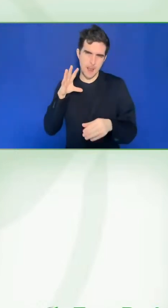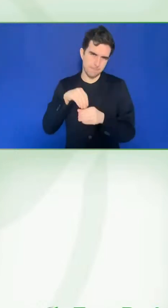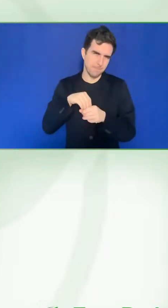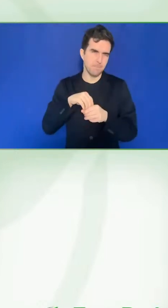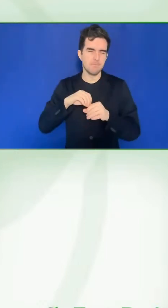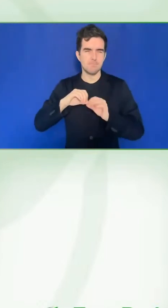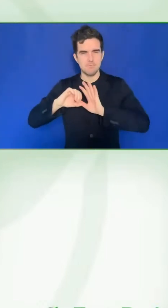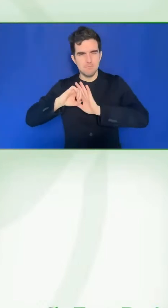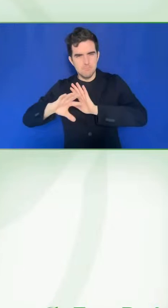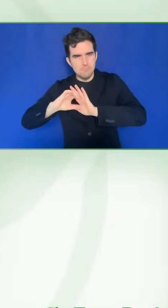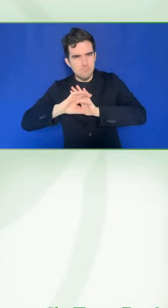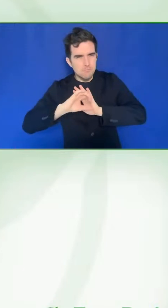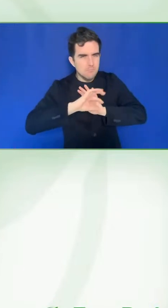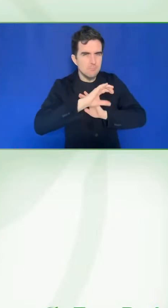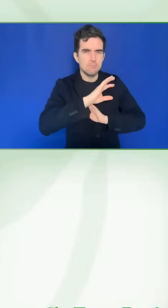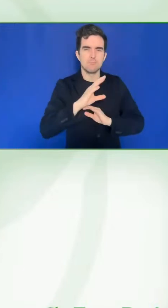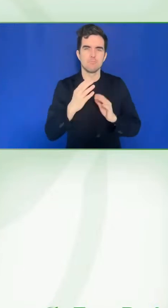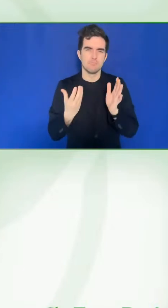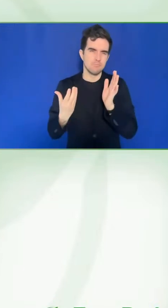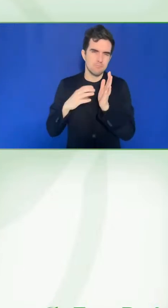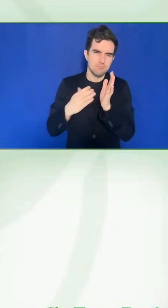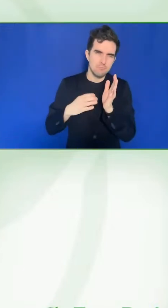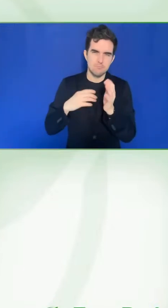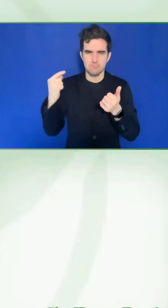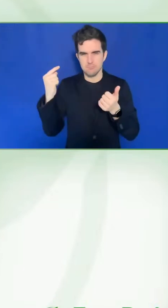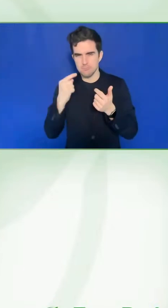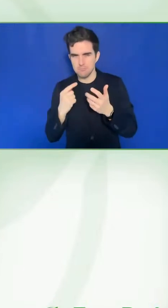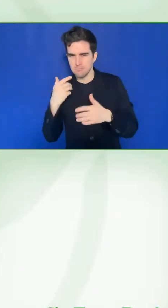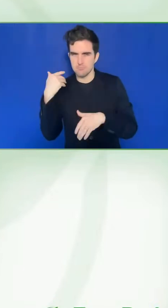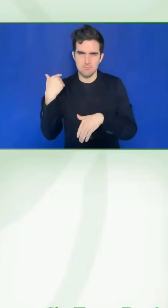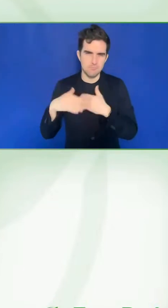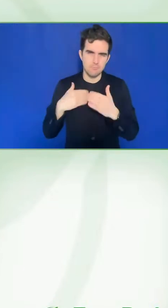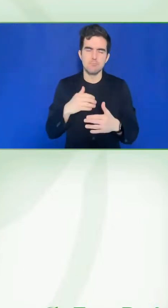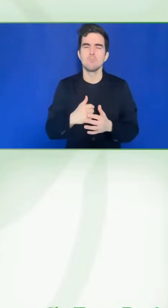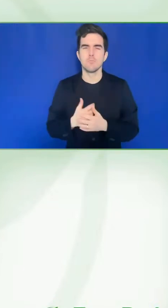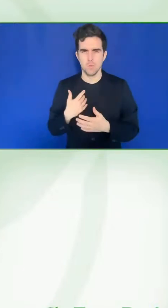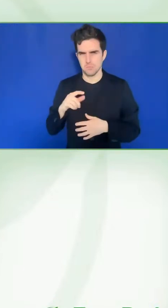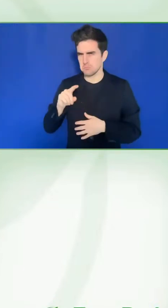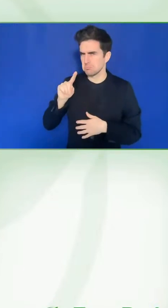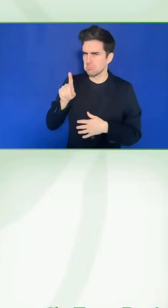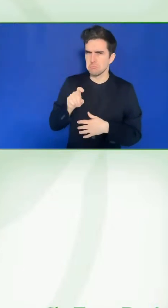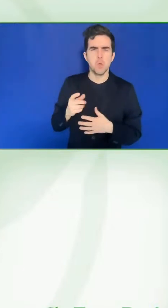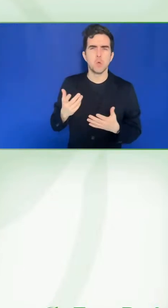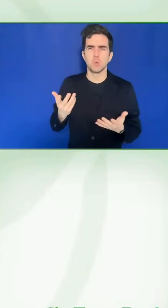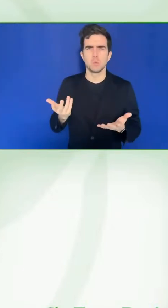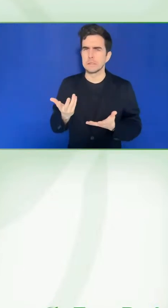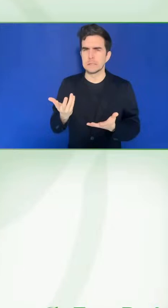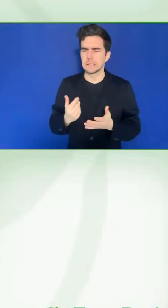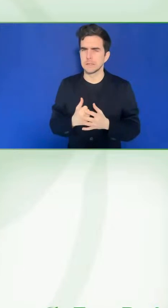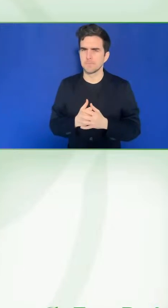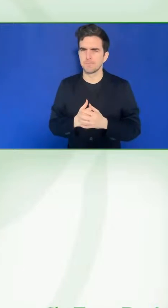In the future, we look forward to making sure that access, mobility, inclusion plays an